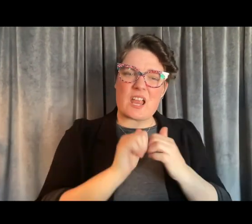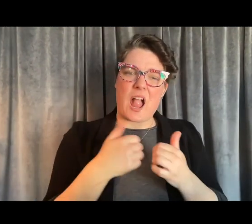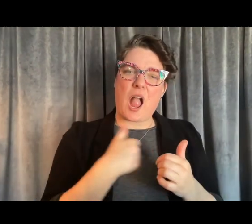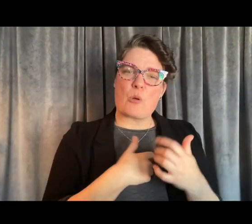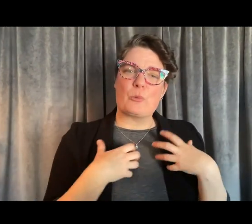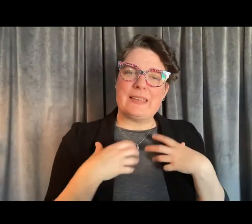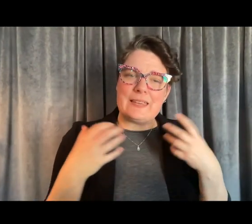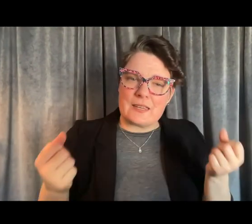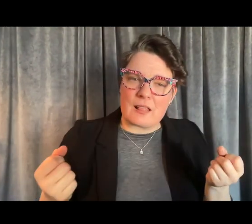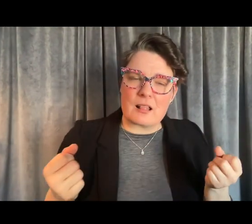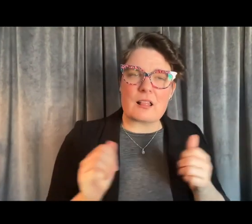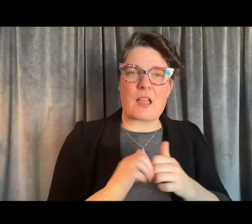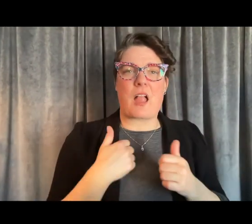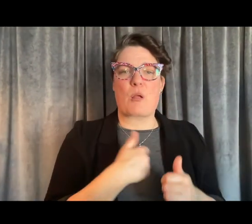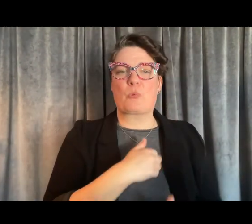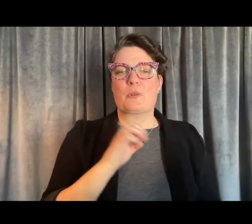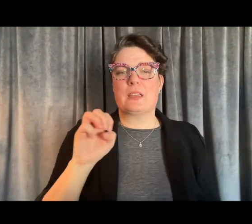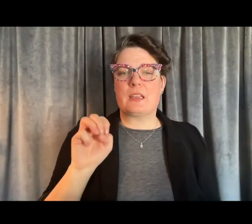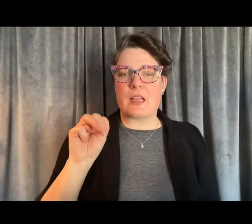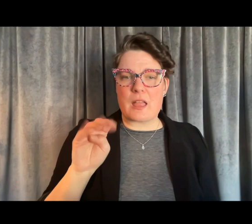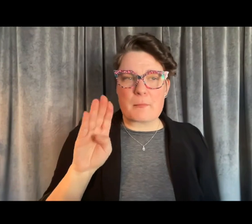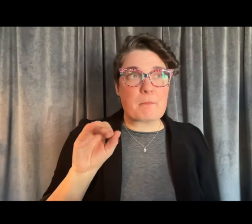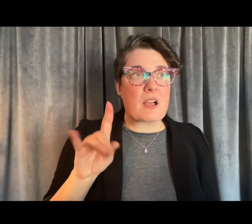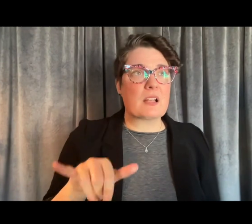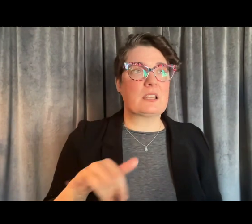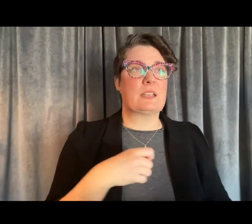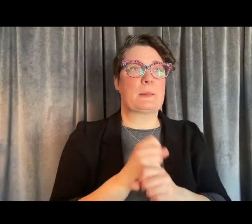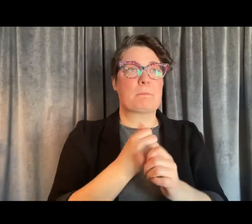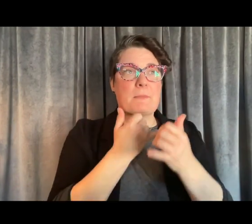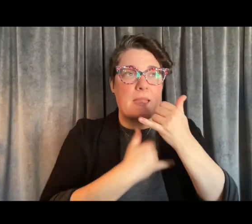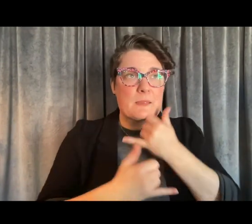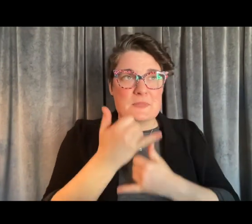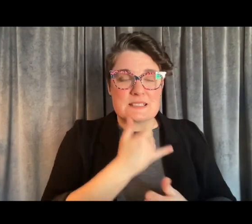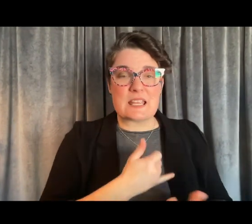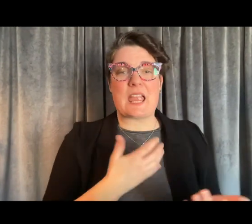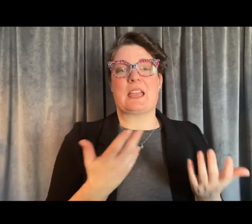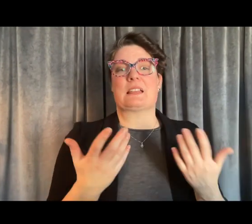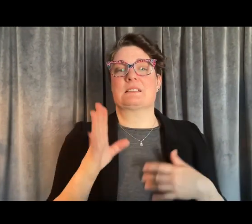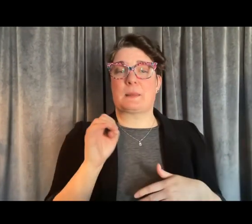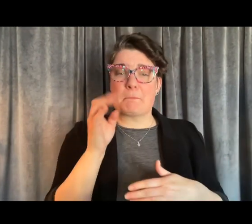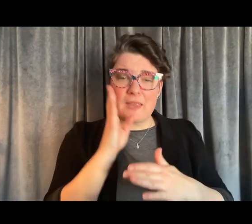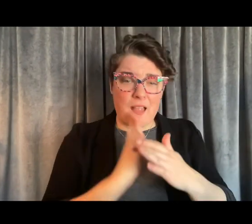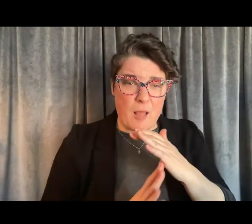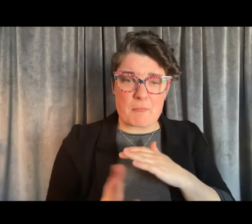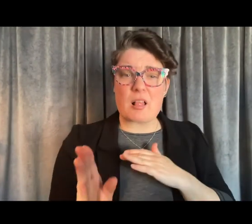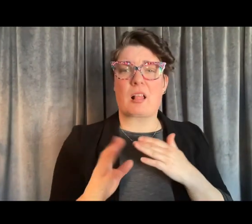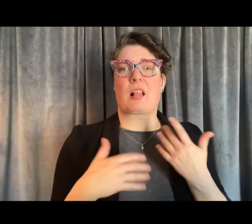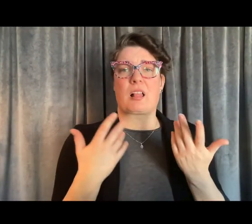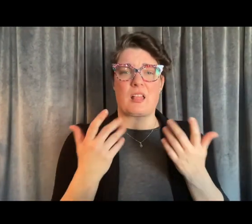how to make mistakes, and be humble. And also notice when healing's happening and working and all of it. Rebekah: Yeah.